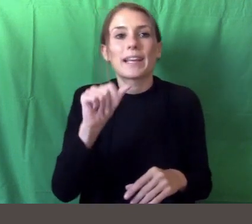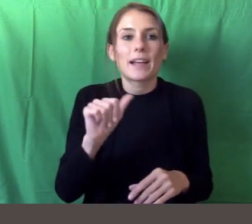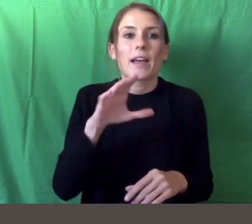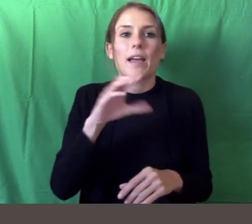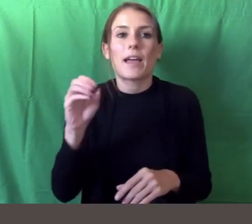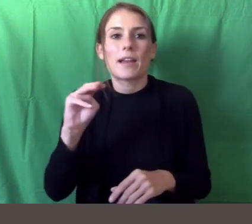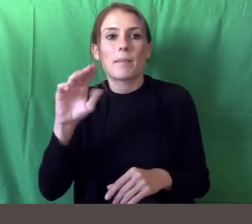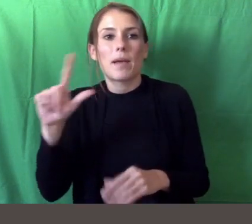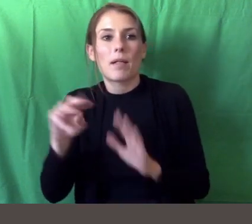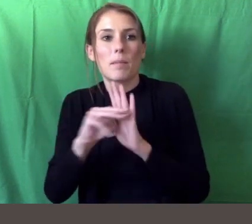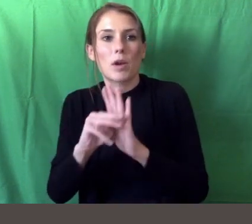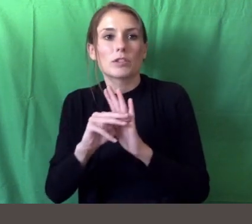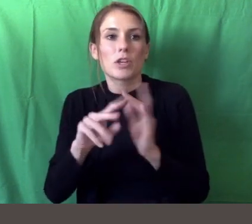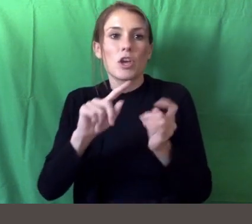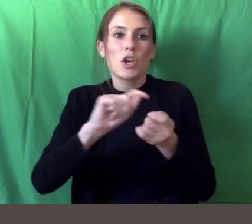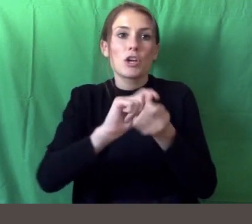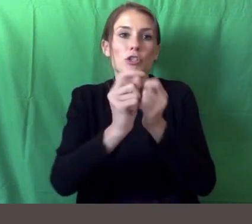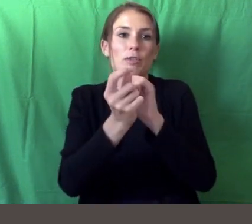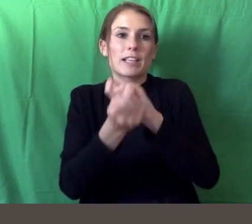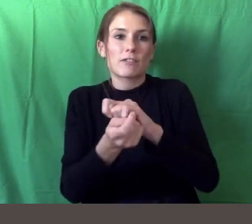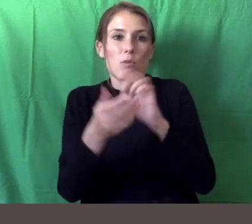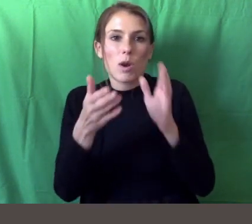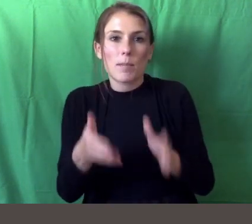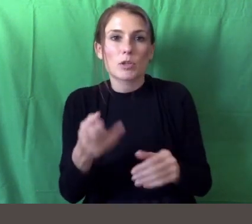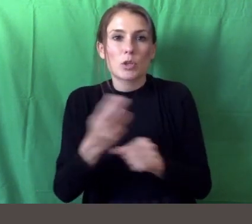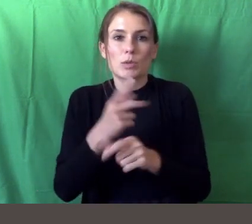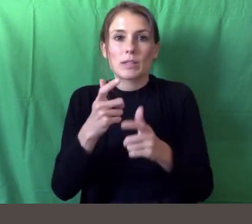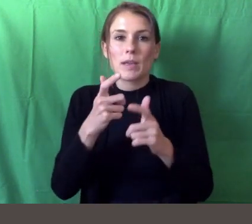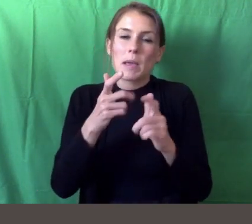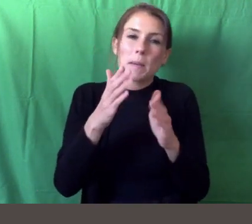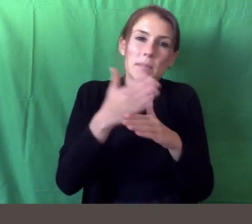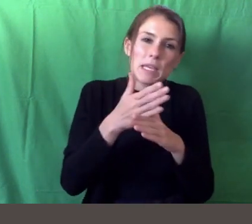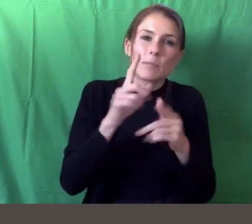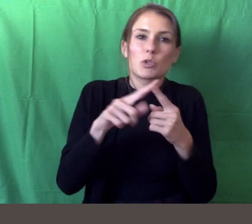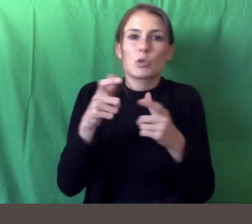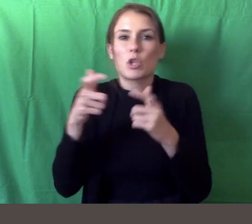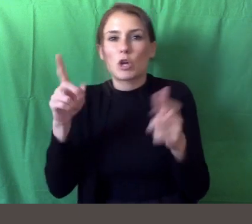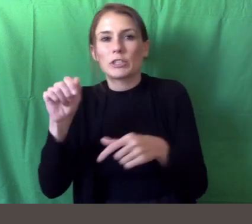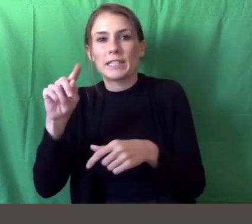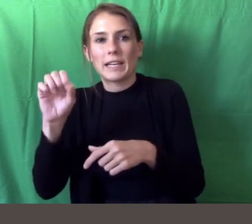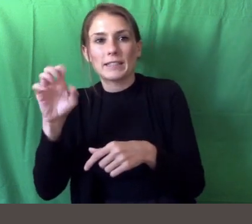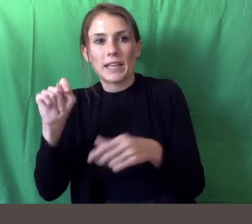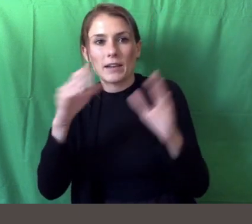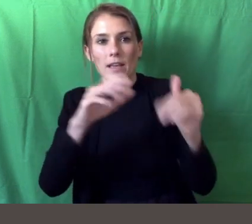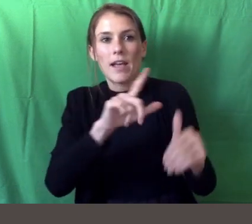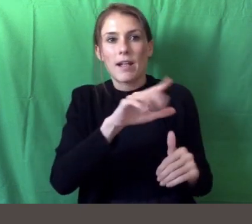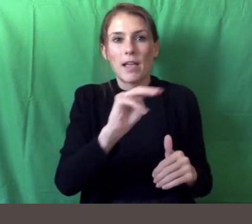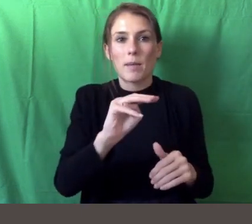Transformers typically use medium to large data sets, andLLM models use huge data sets,